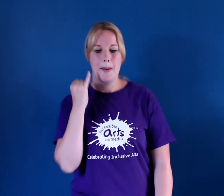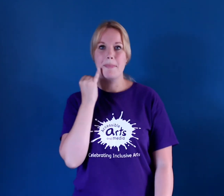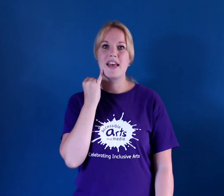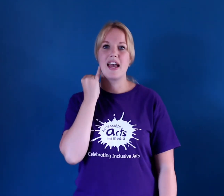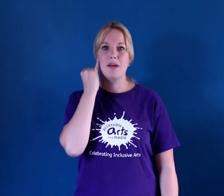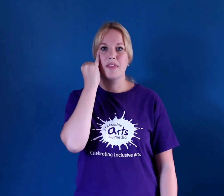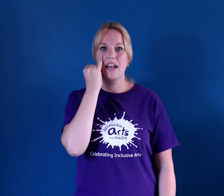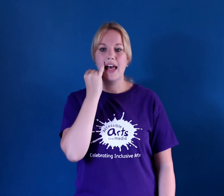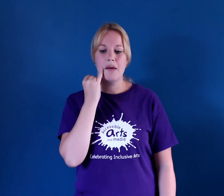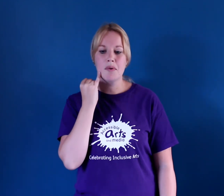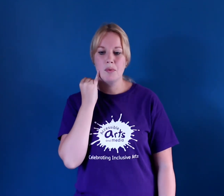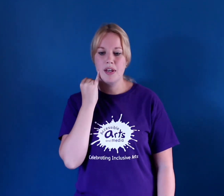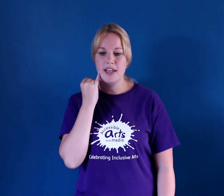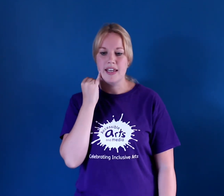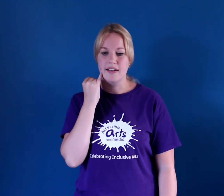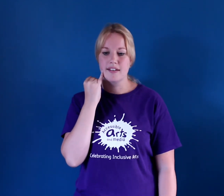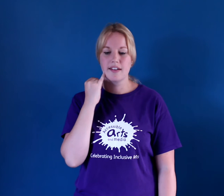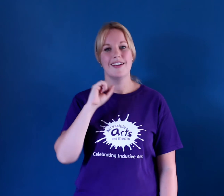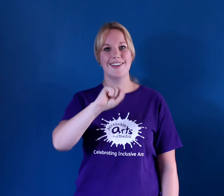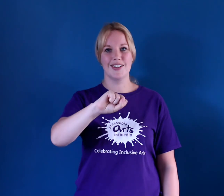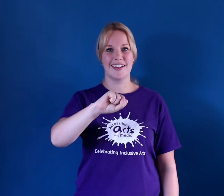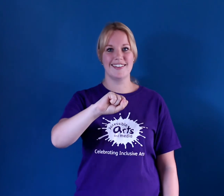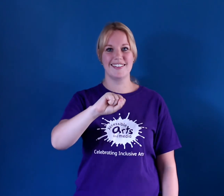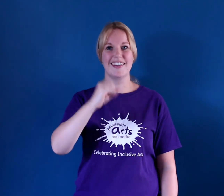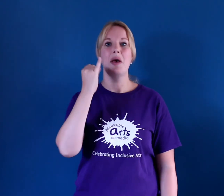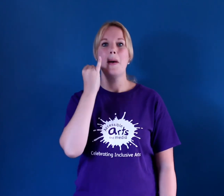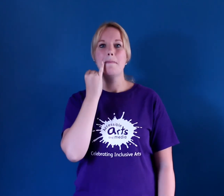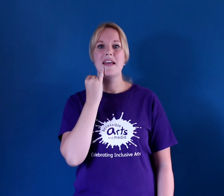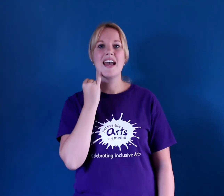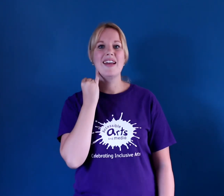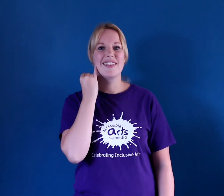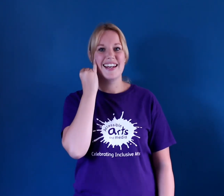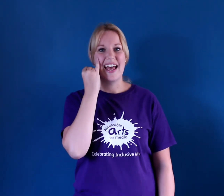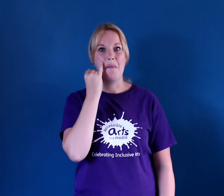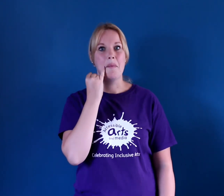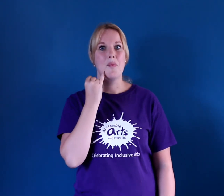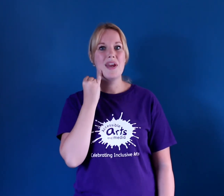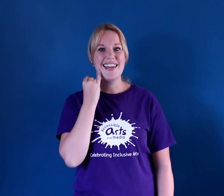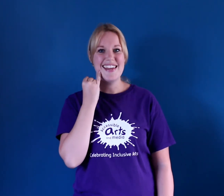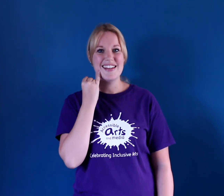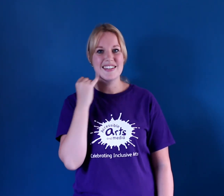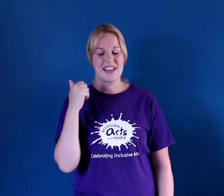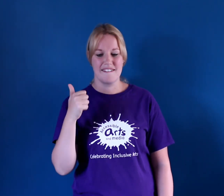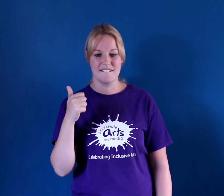Became the lamb we eat. Your turn. Became the lamb we eat.